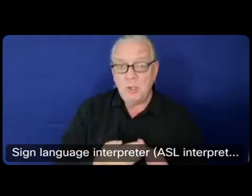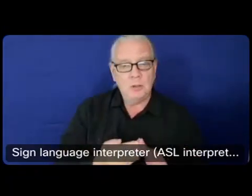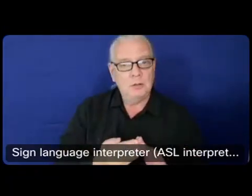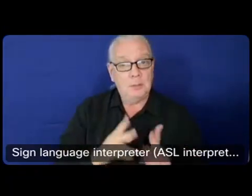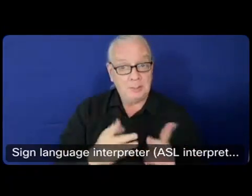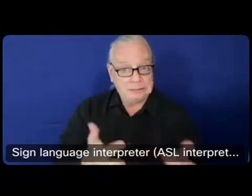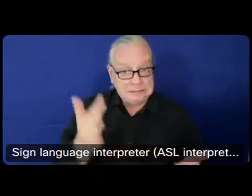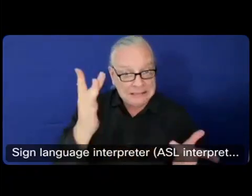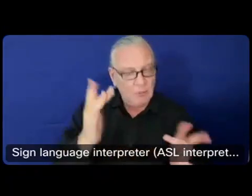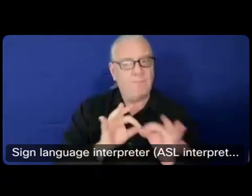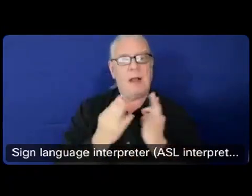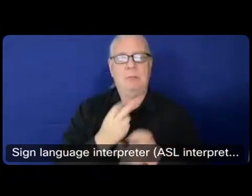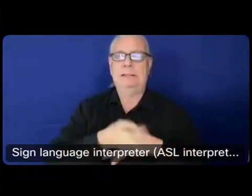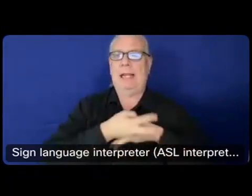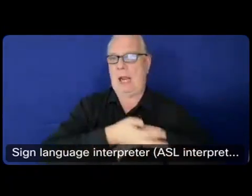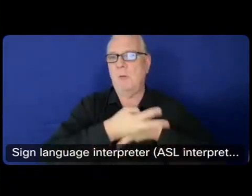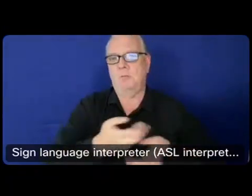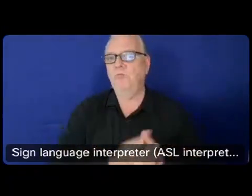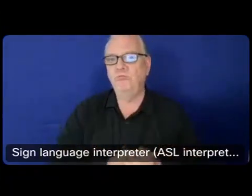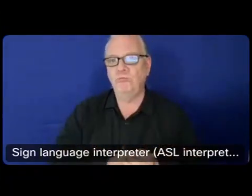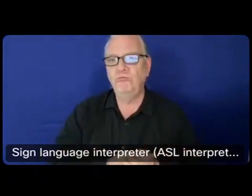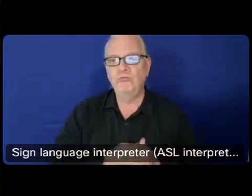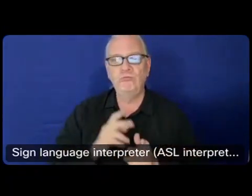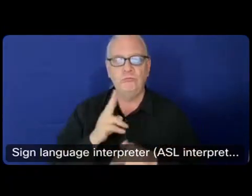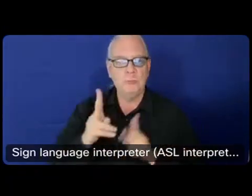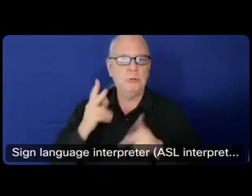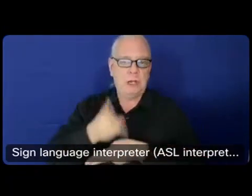intergenerational caregiving is a thing. And so, there are